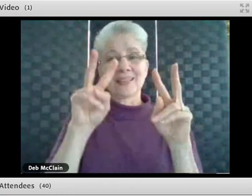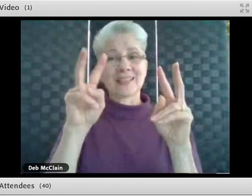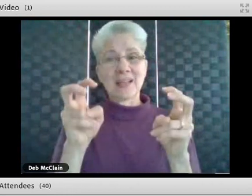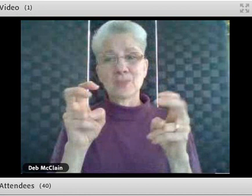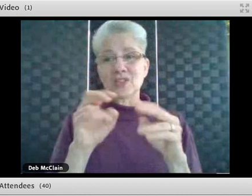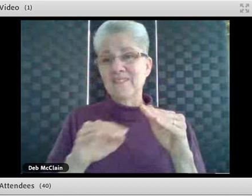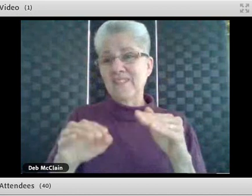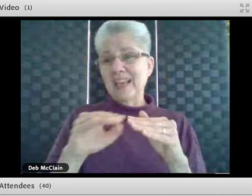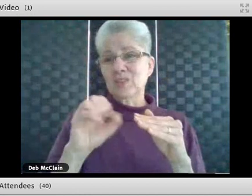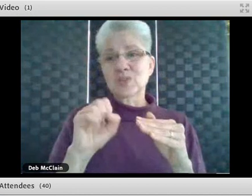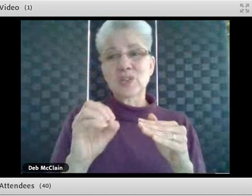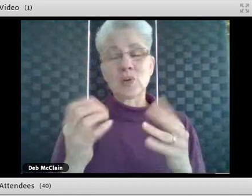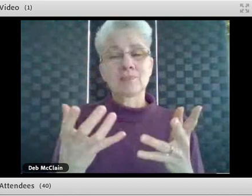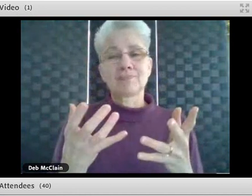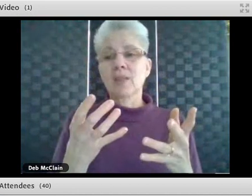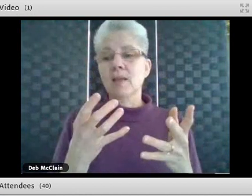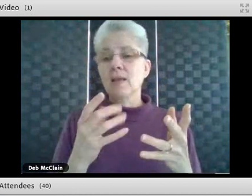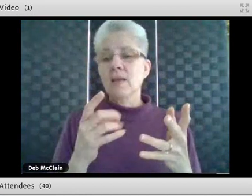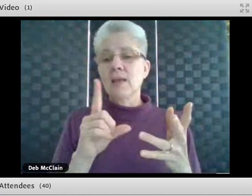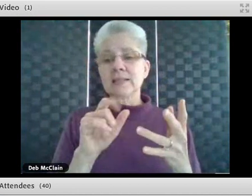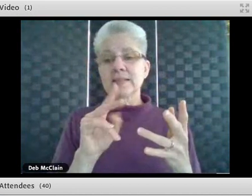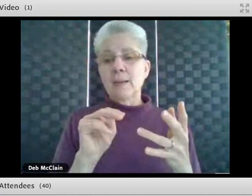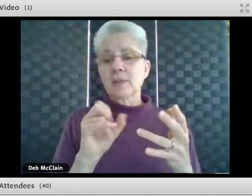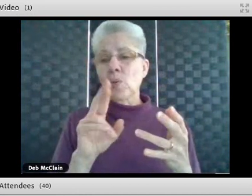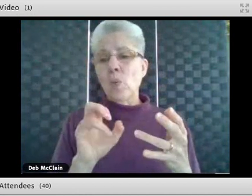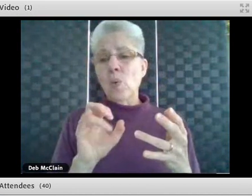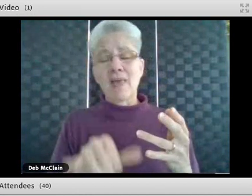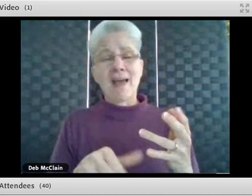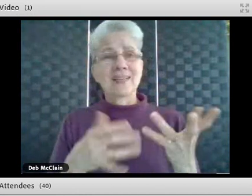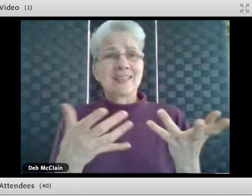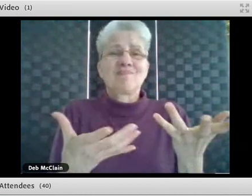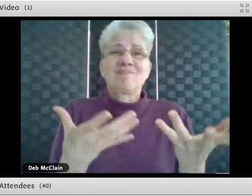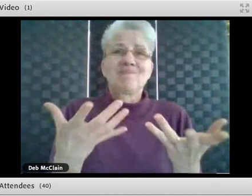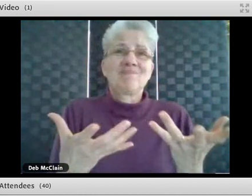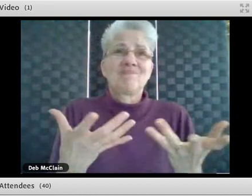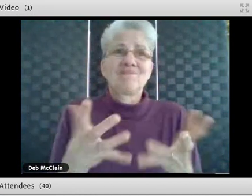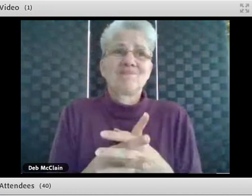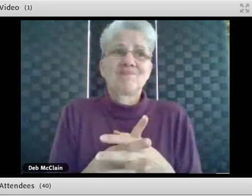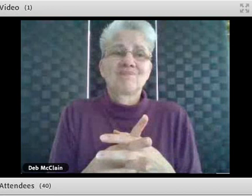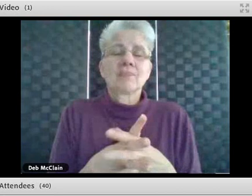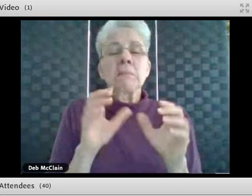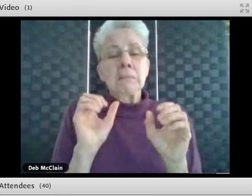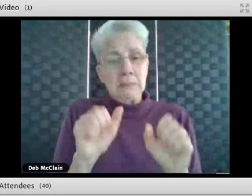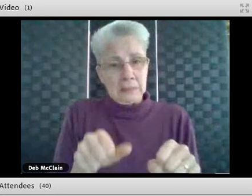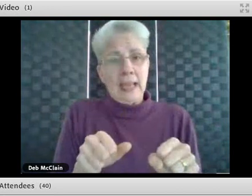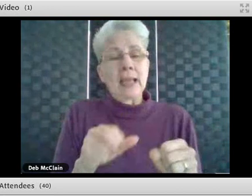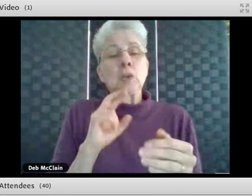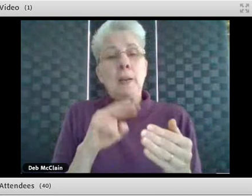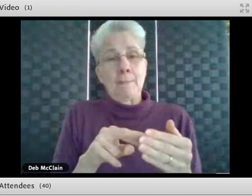So, with doubling core, it's -- you can repeat the subject field